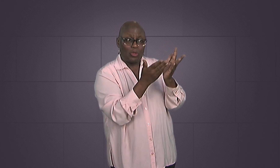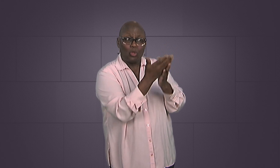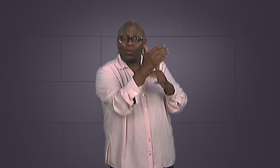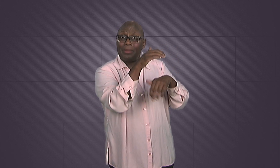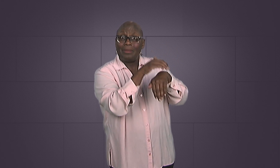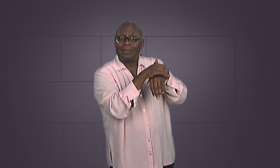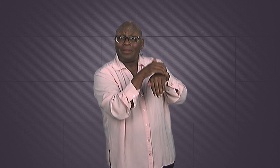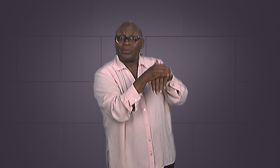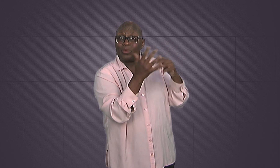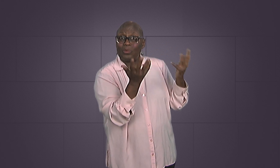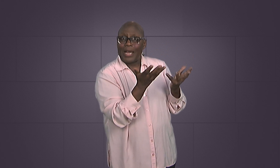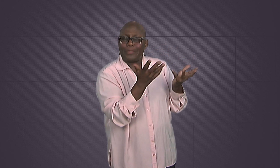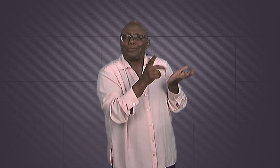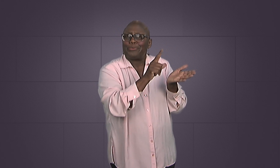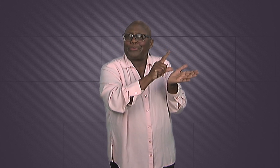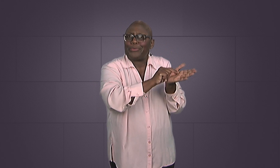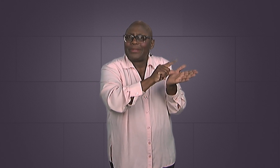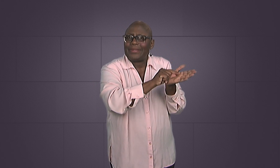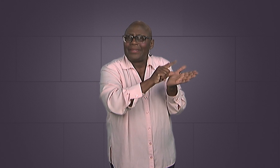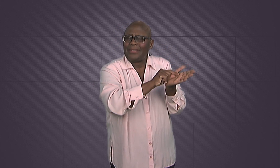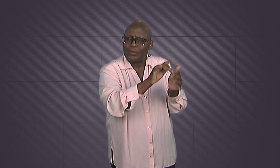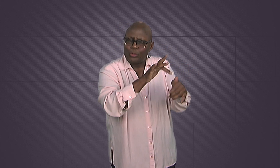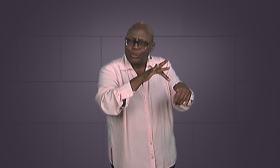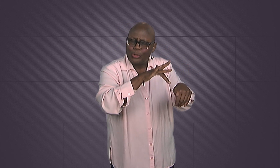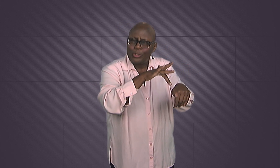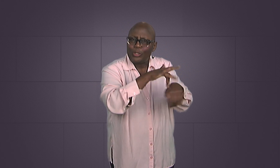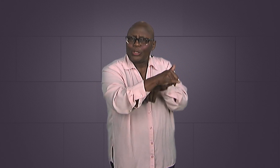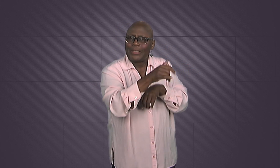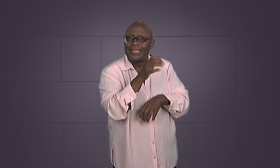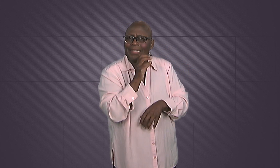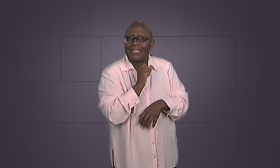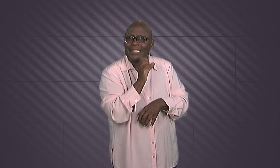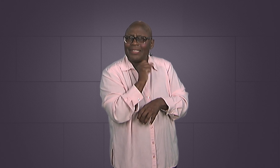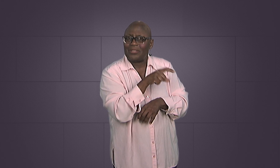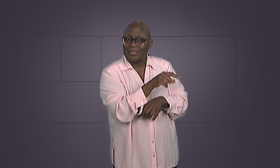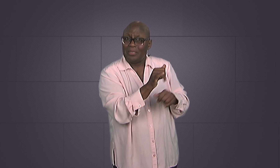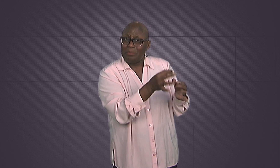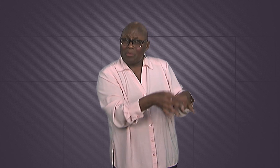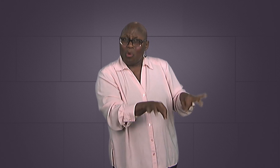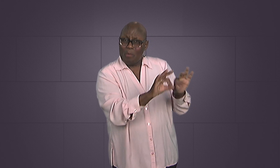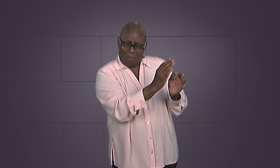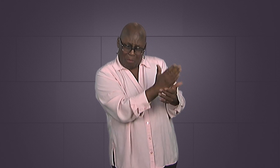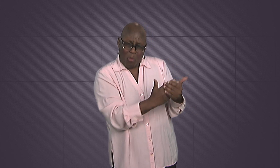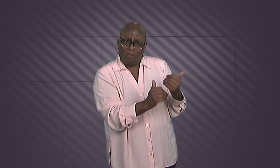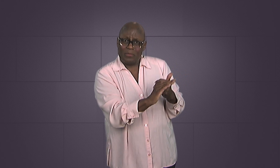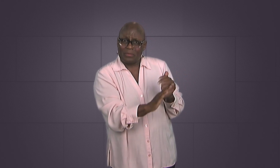of English through print at an early age, which is an important part of development